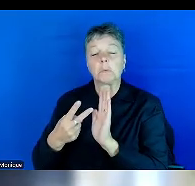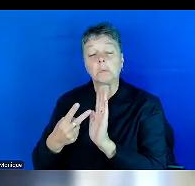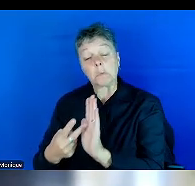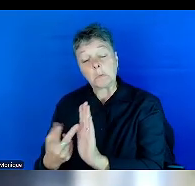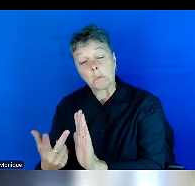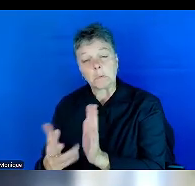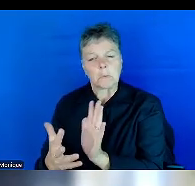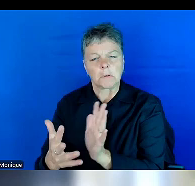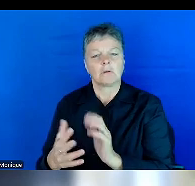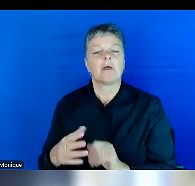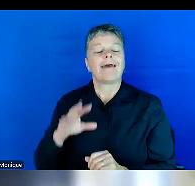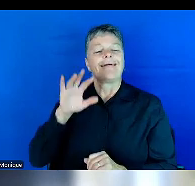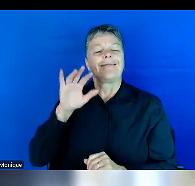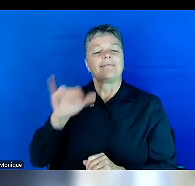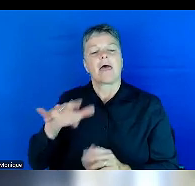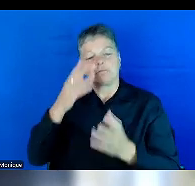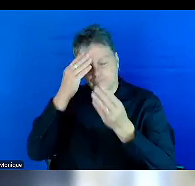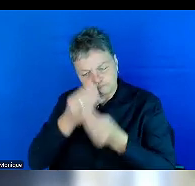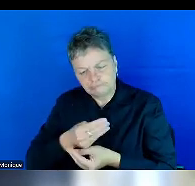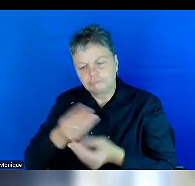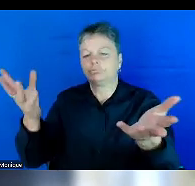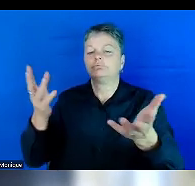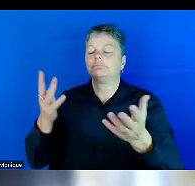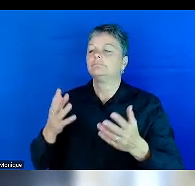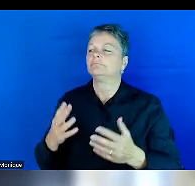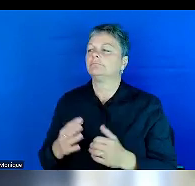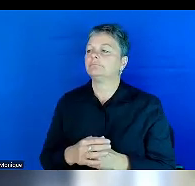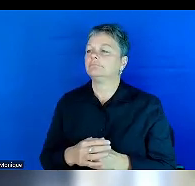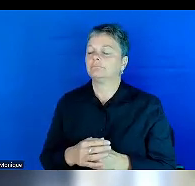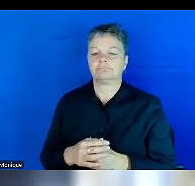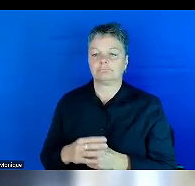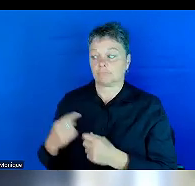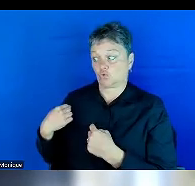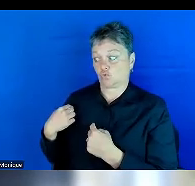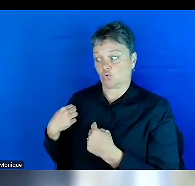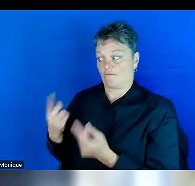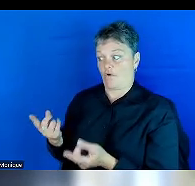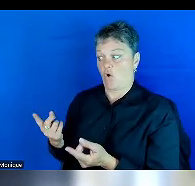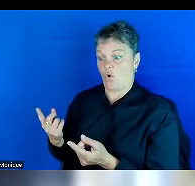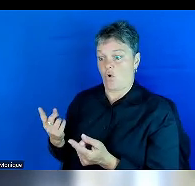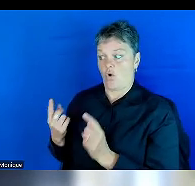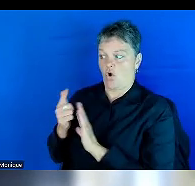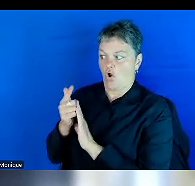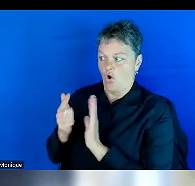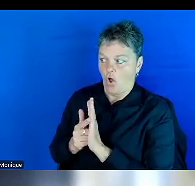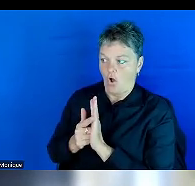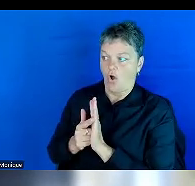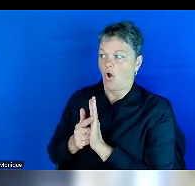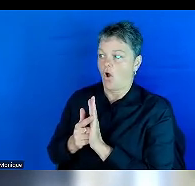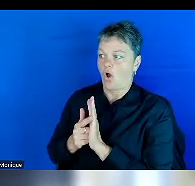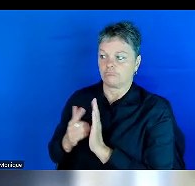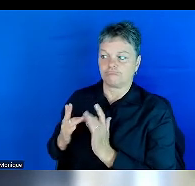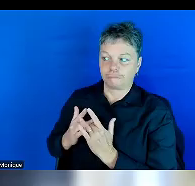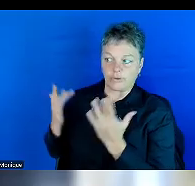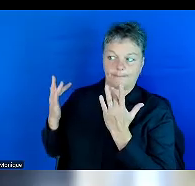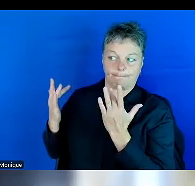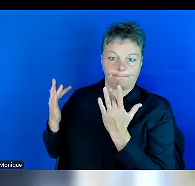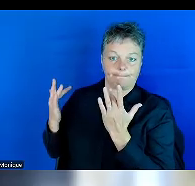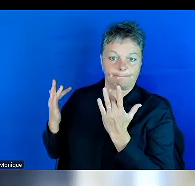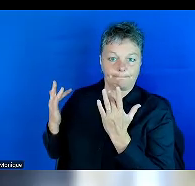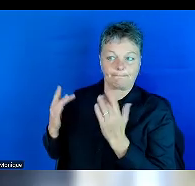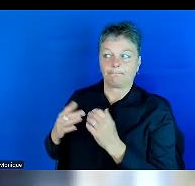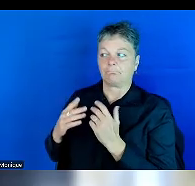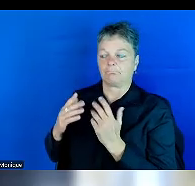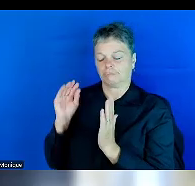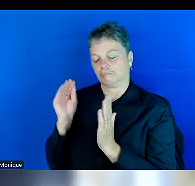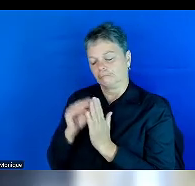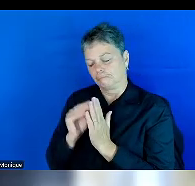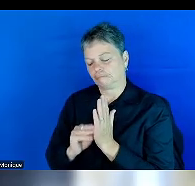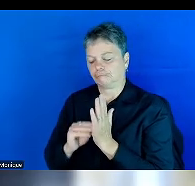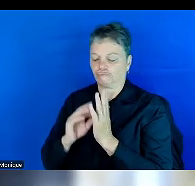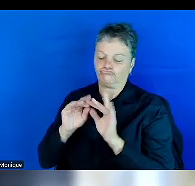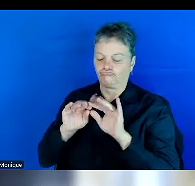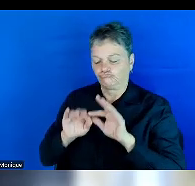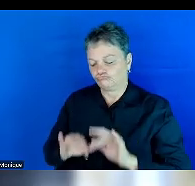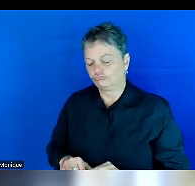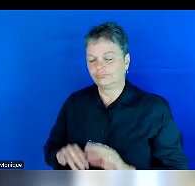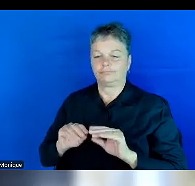updates on on the law and uh on various topics as well and um as well um different things that